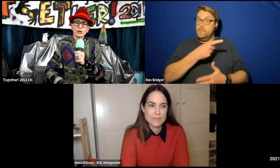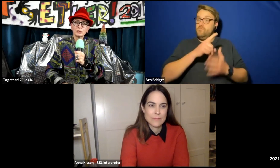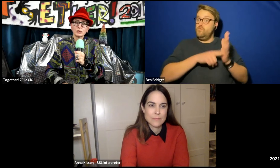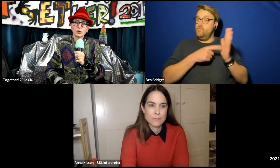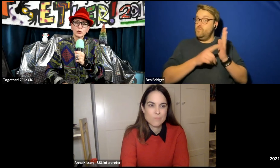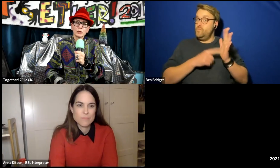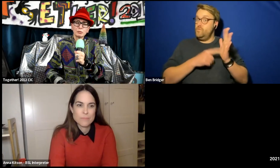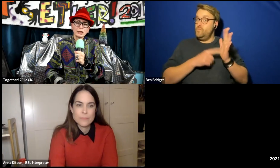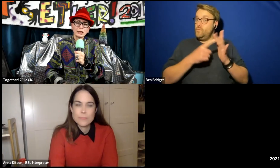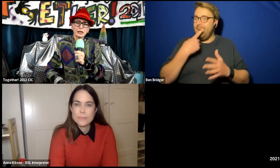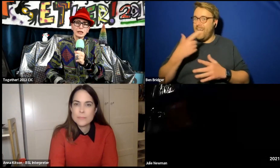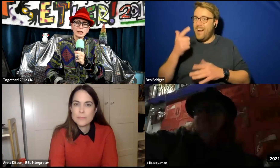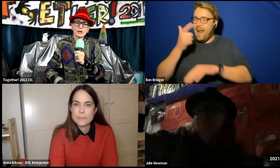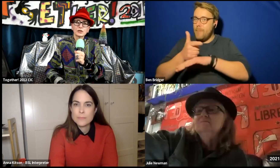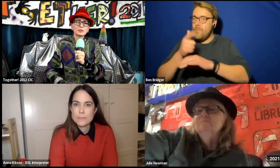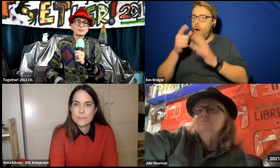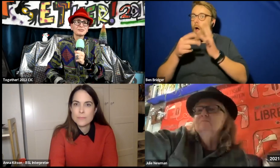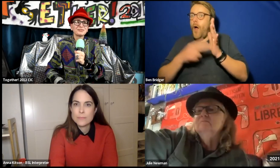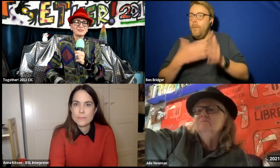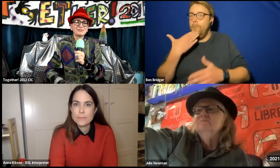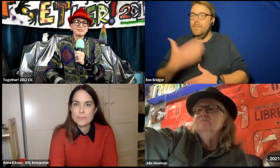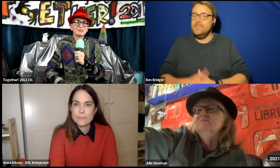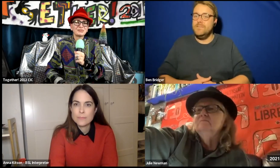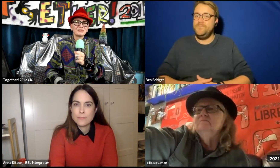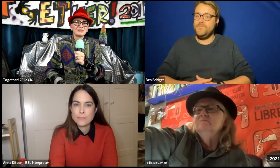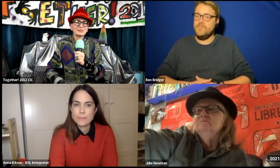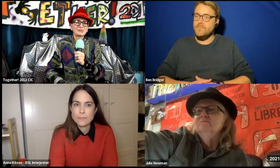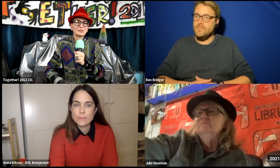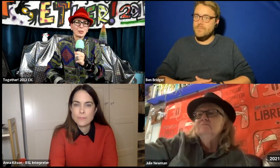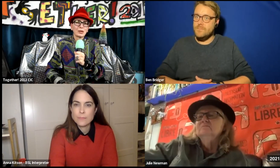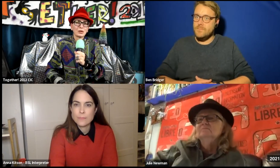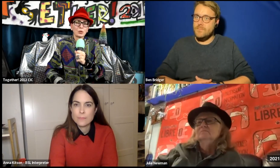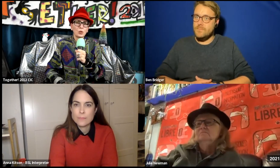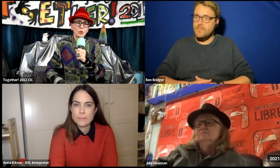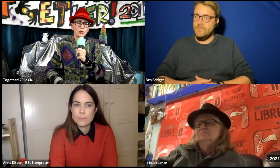camera on please. All the way downstairs.